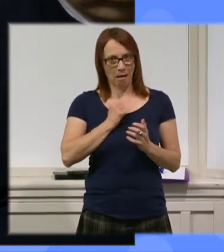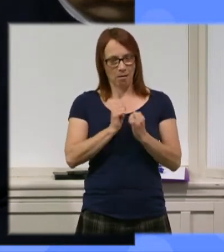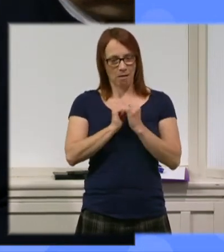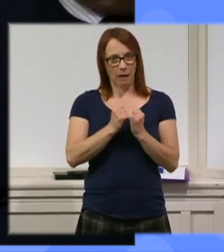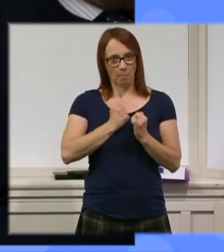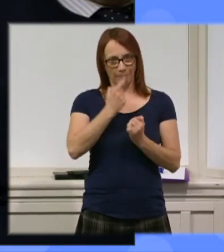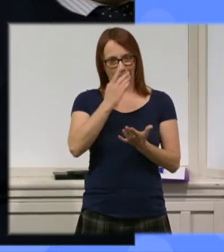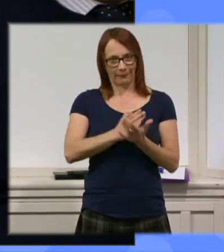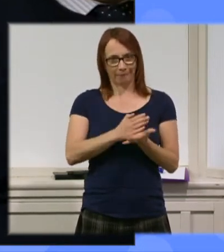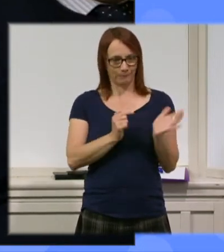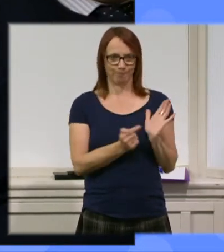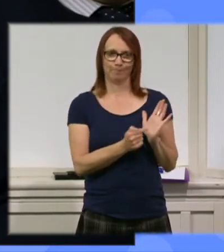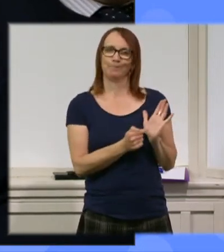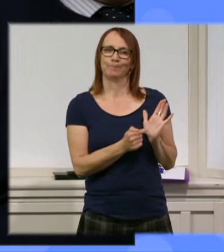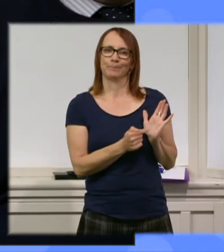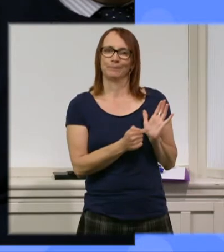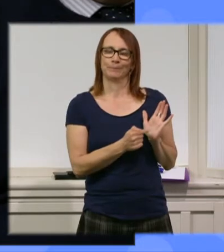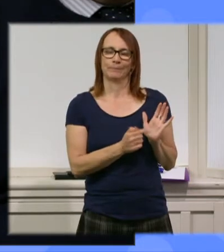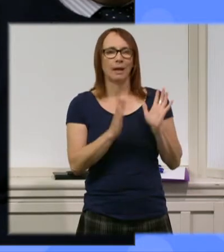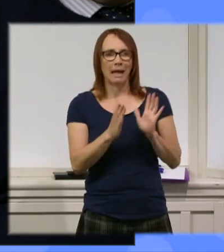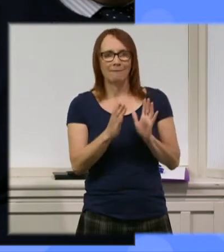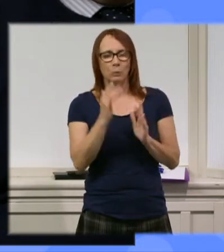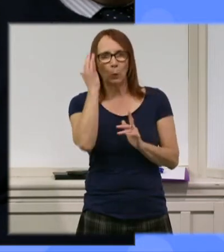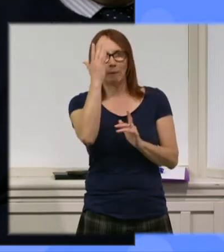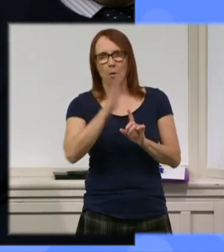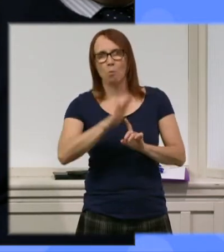to start thinking about the long term notwithstanding that there's you know